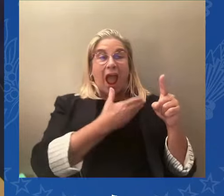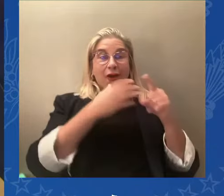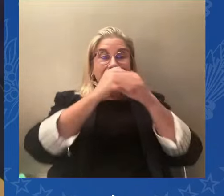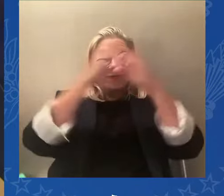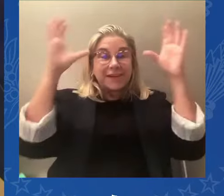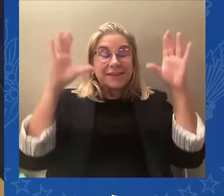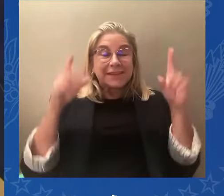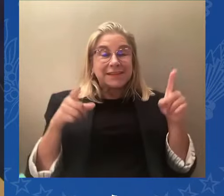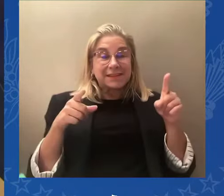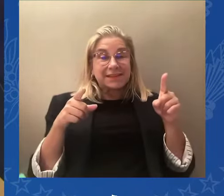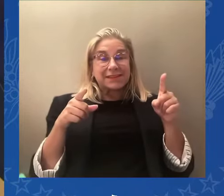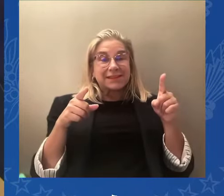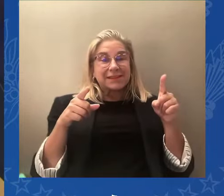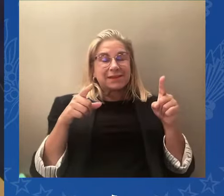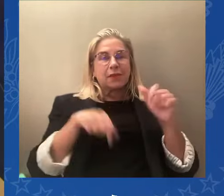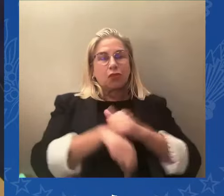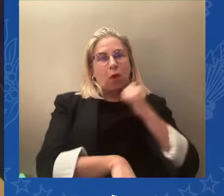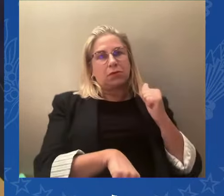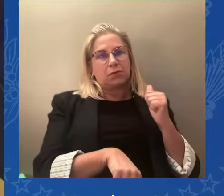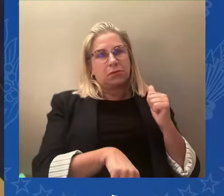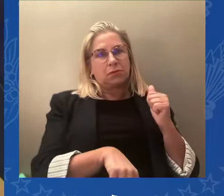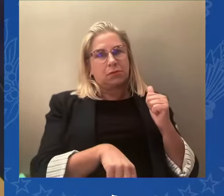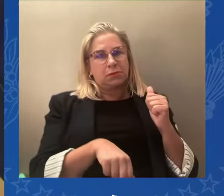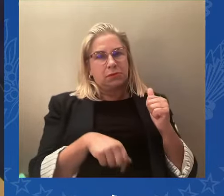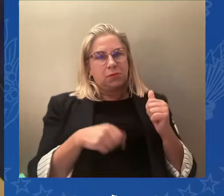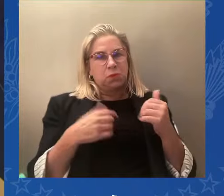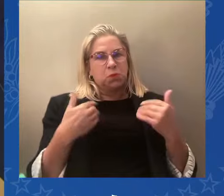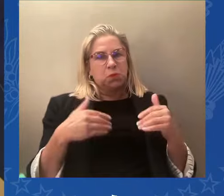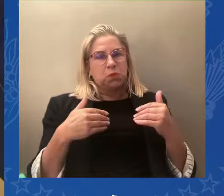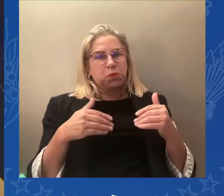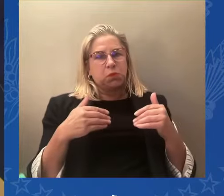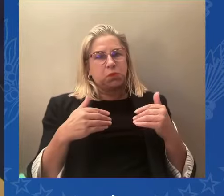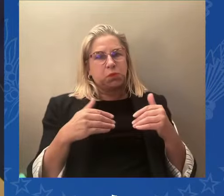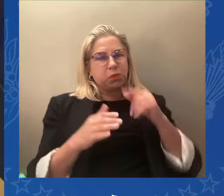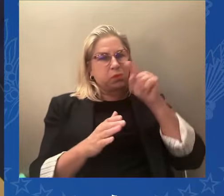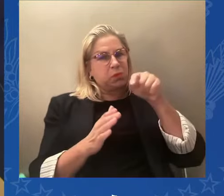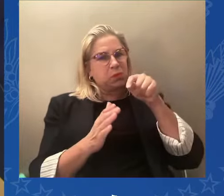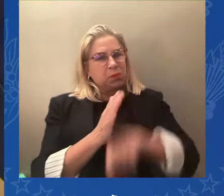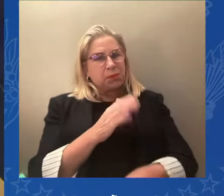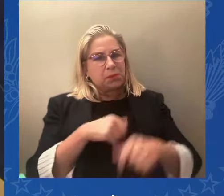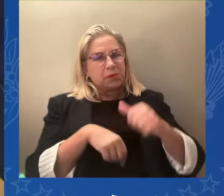While we move and fight to move our nation forward